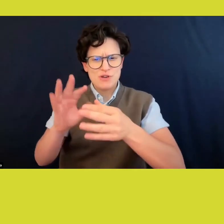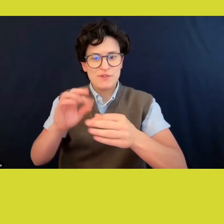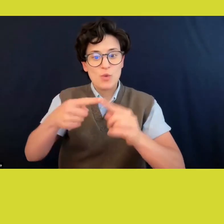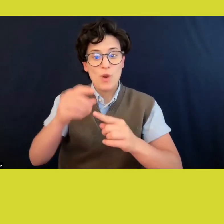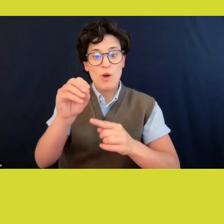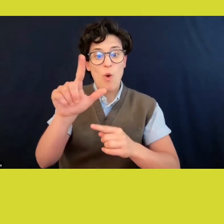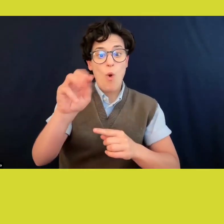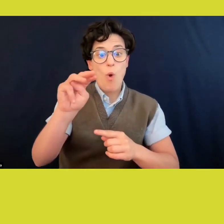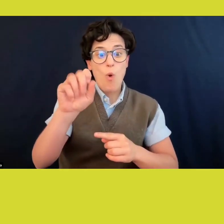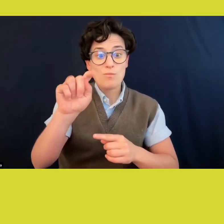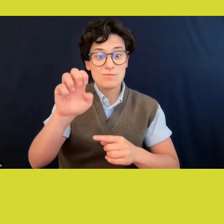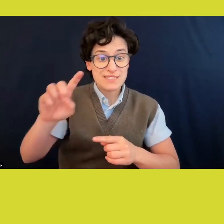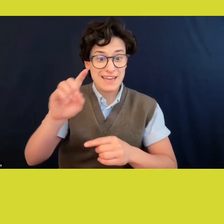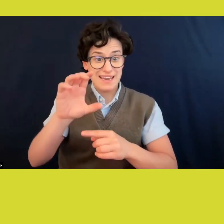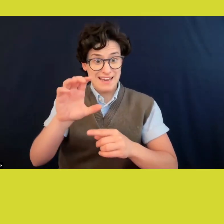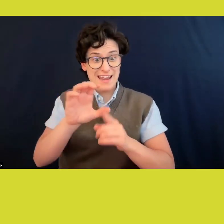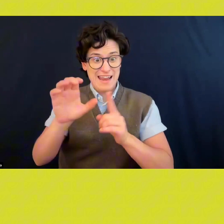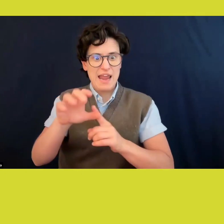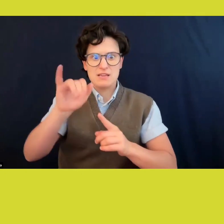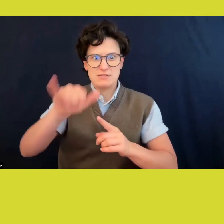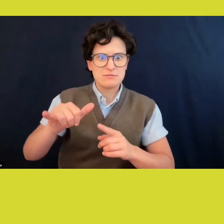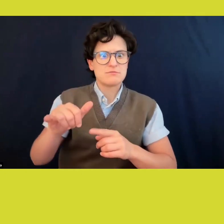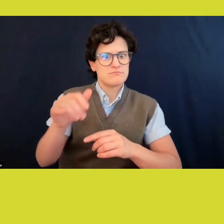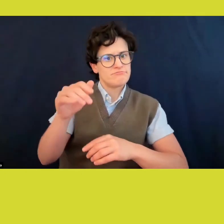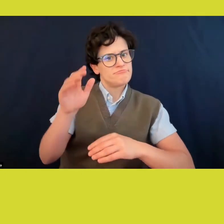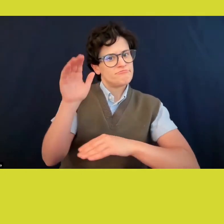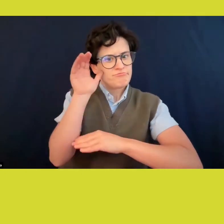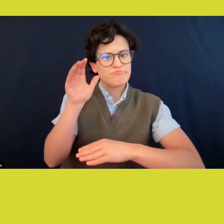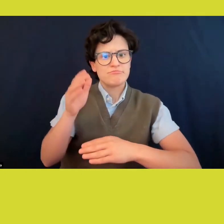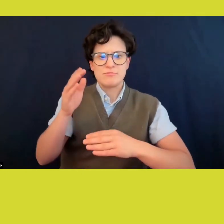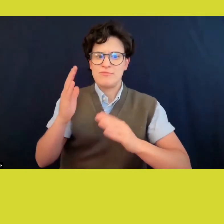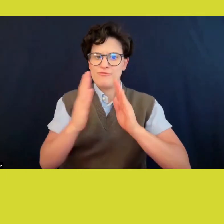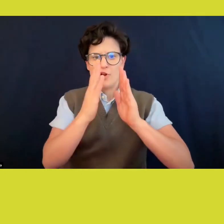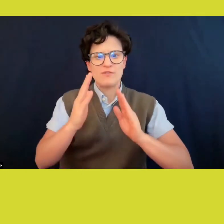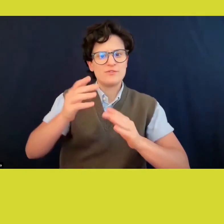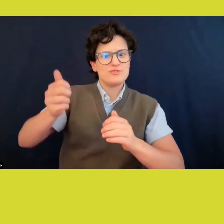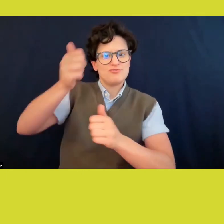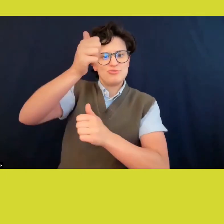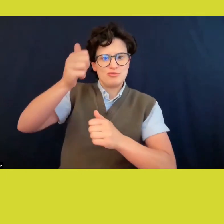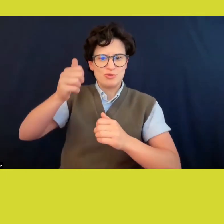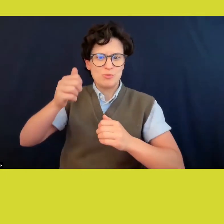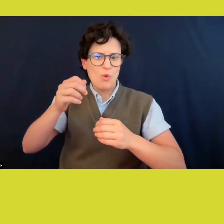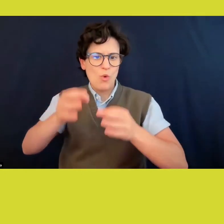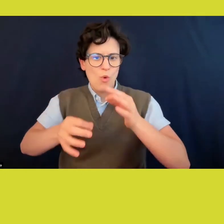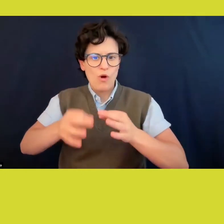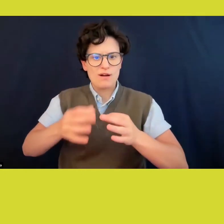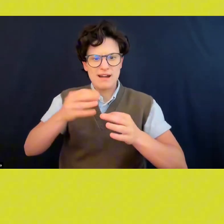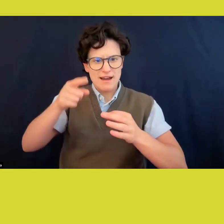cases before and after. She also played a lead role in securing passage of the Americans with